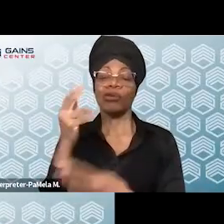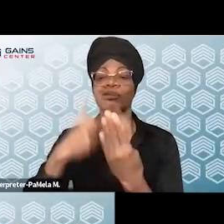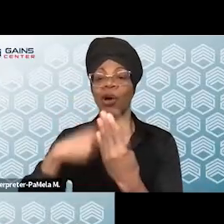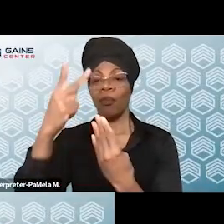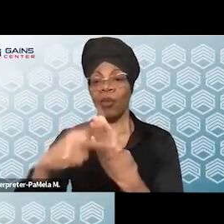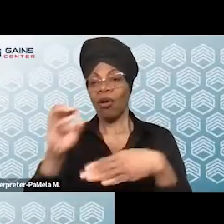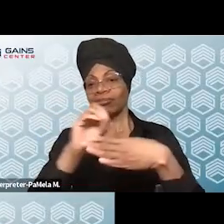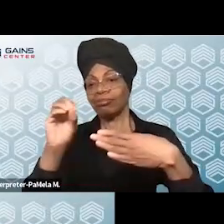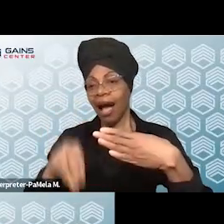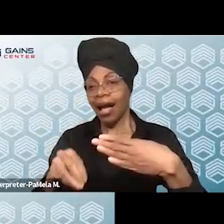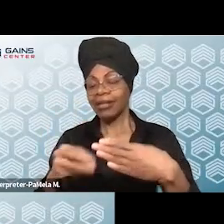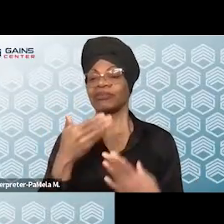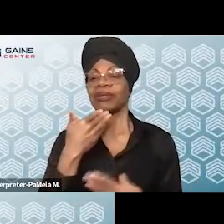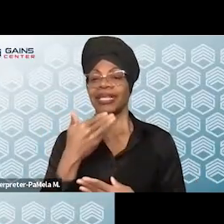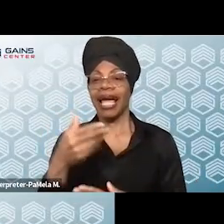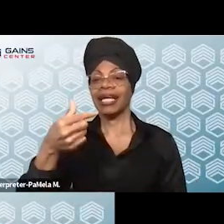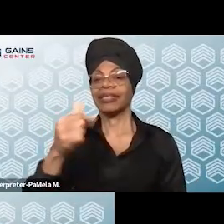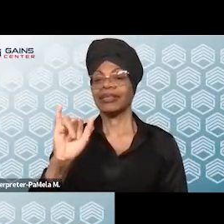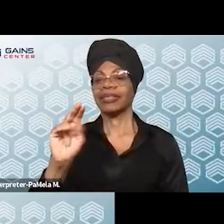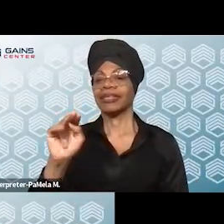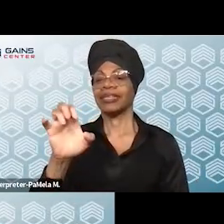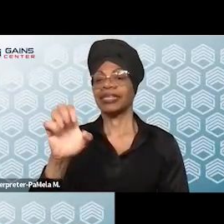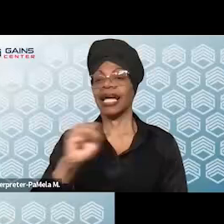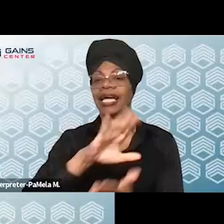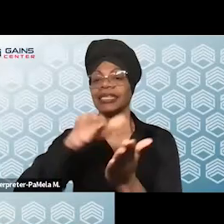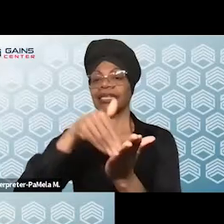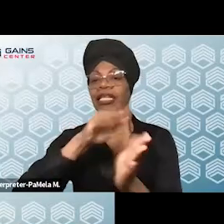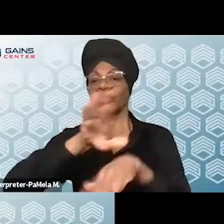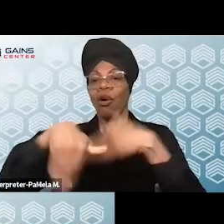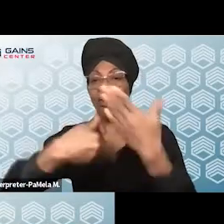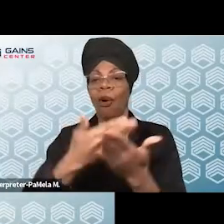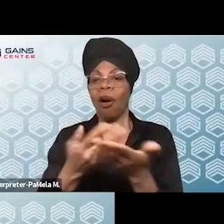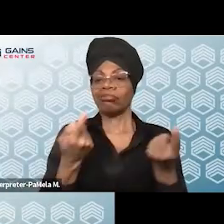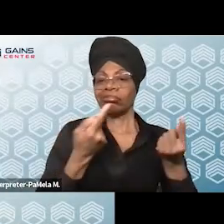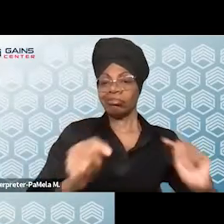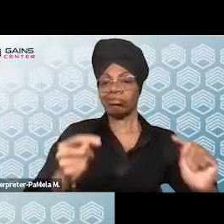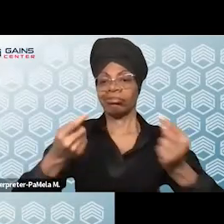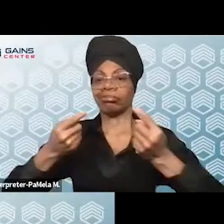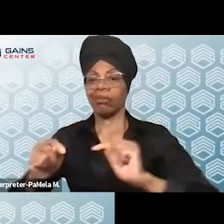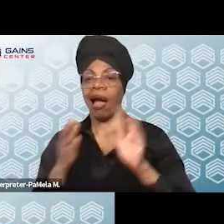We would like to thank the GAINS Center for all of their efforts planning and coordinating this webinar.